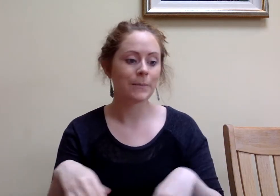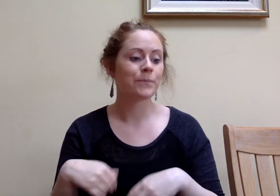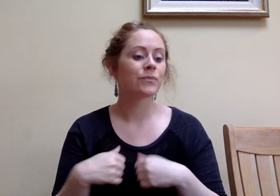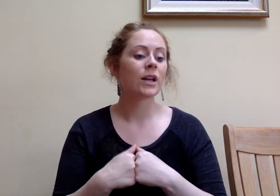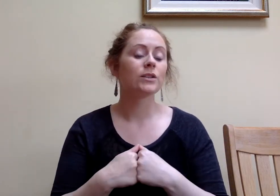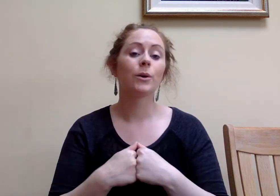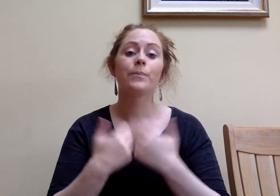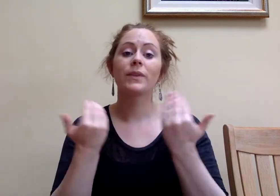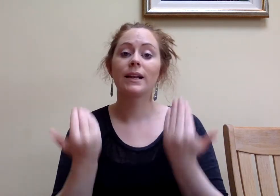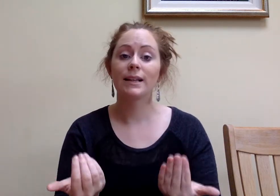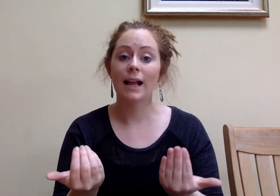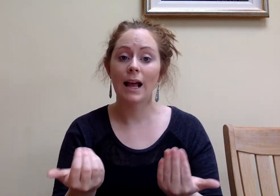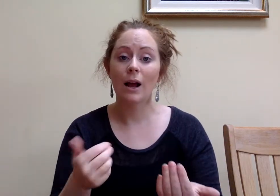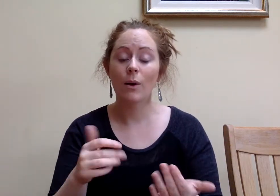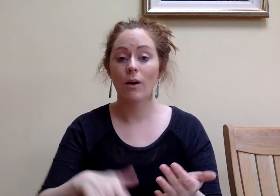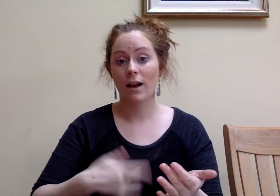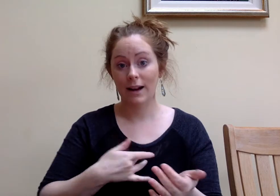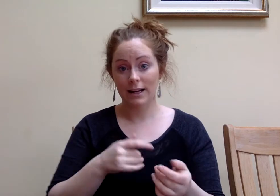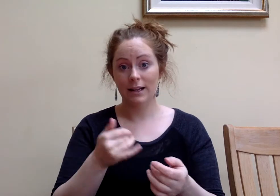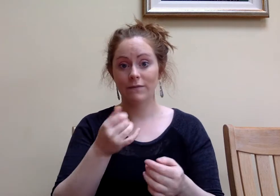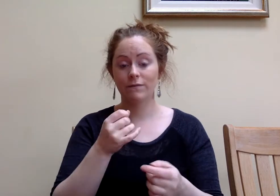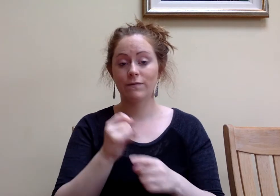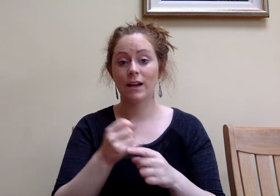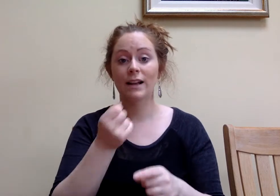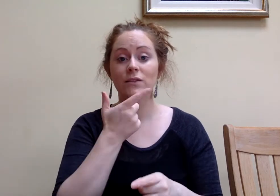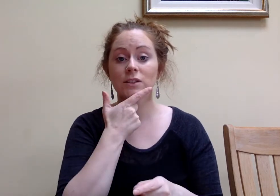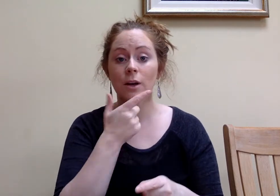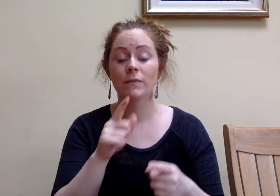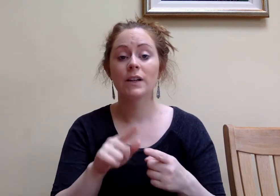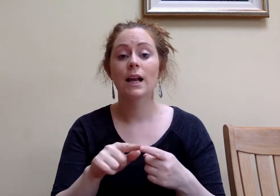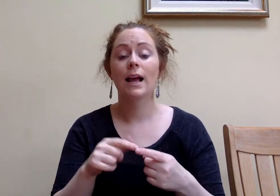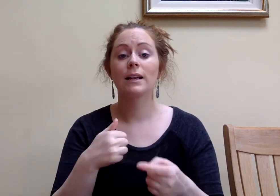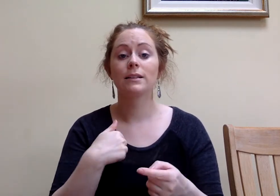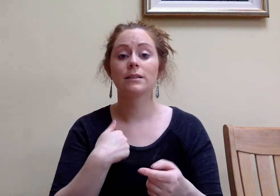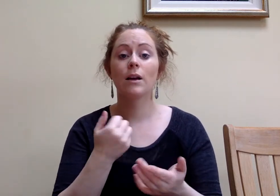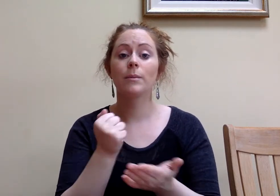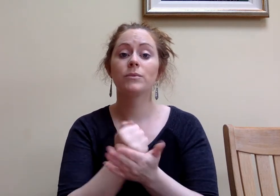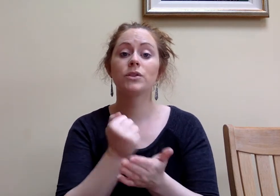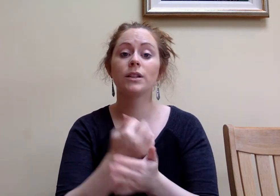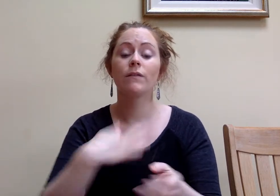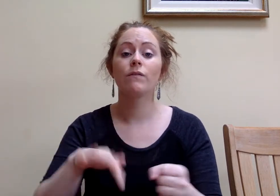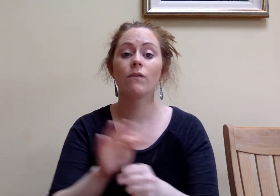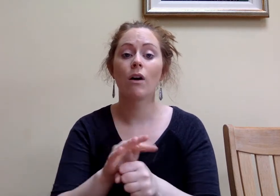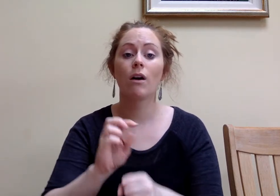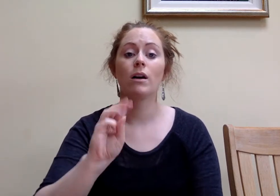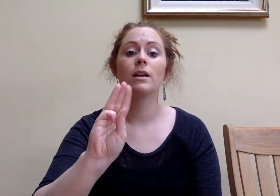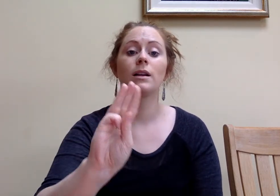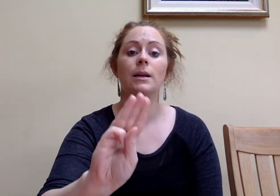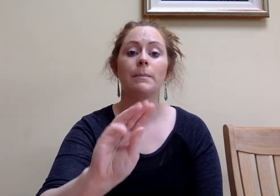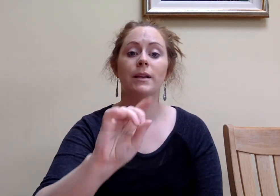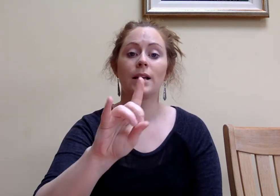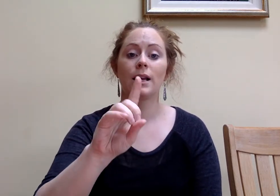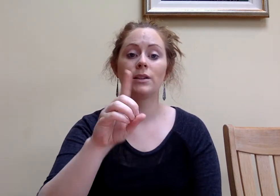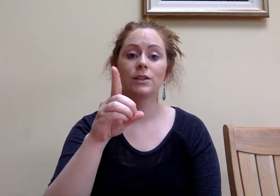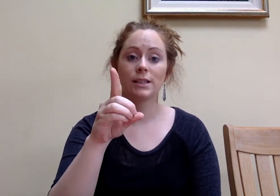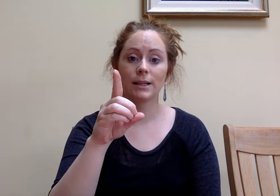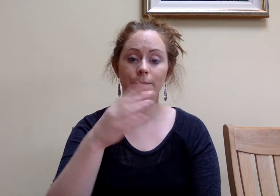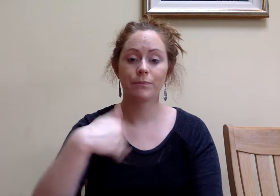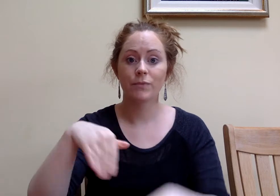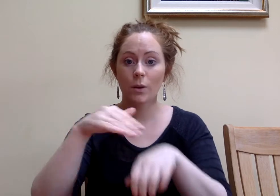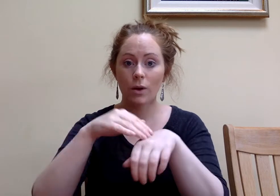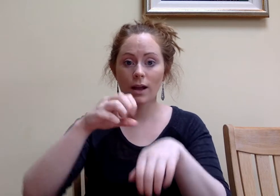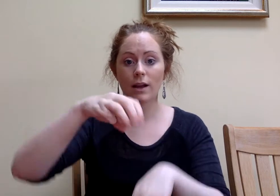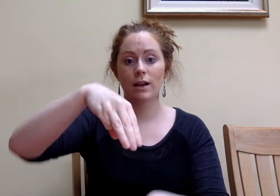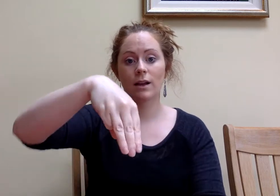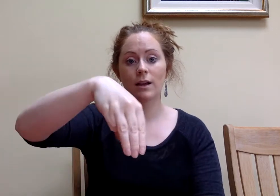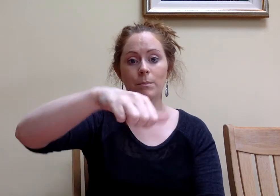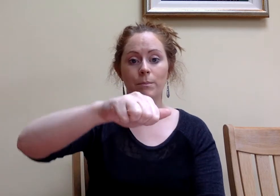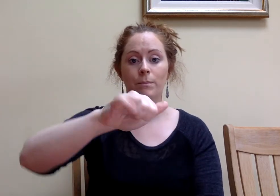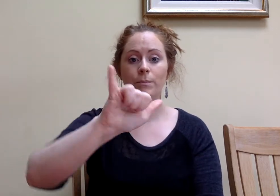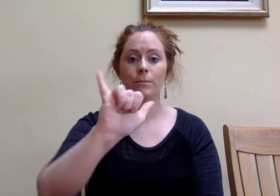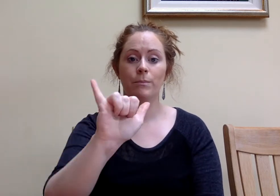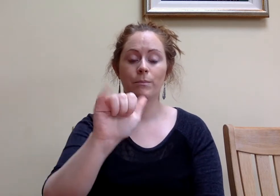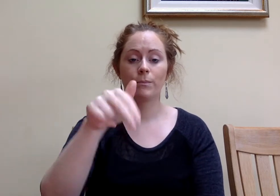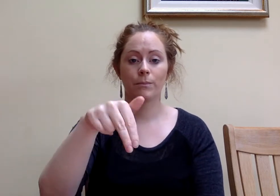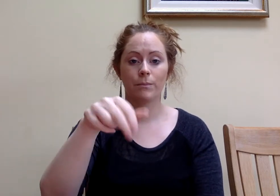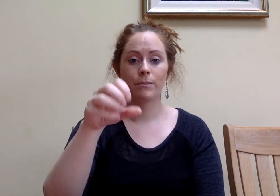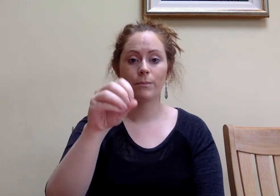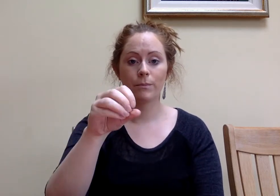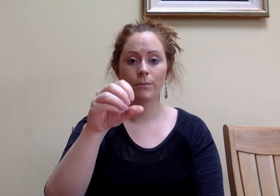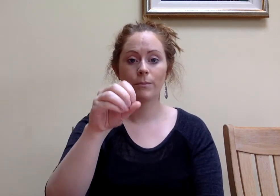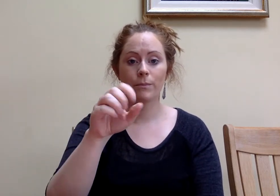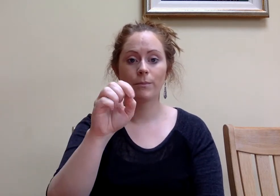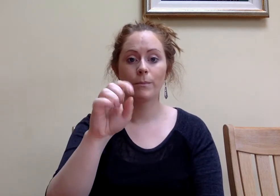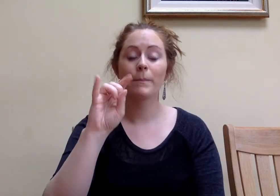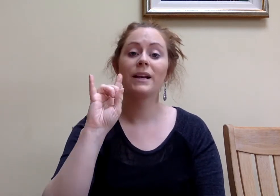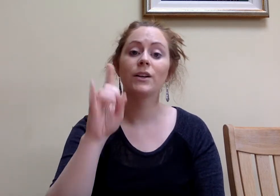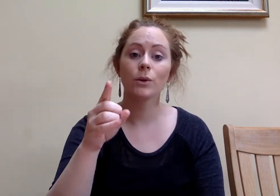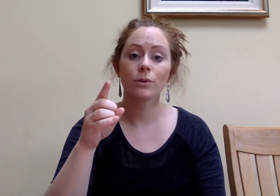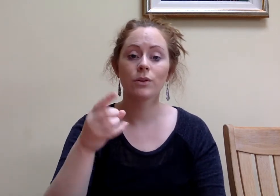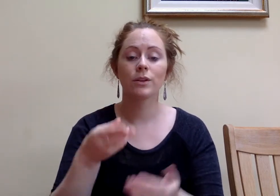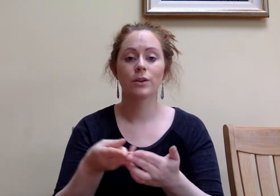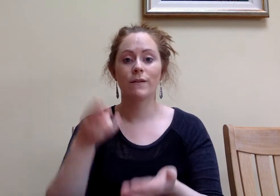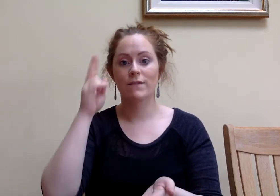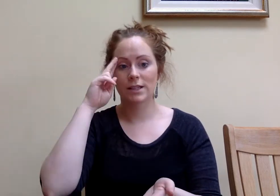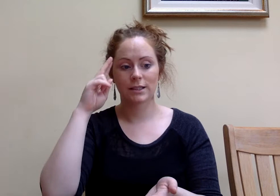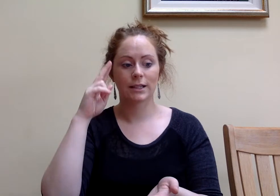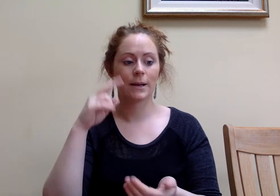Now I still live in Dublin and I am studying for a PhD at the moment in Maynooth University